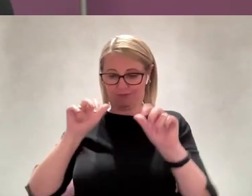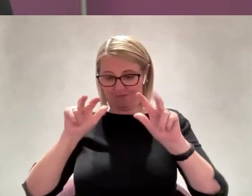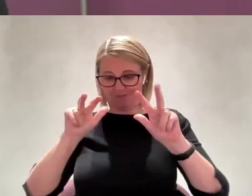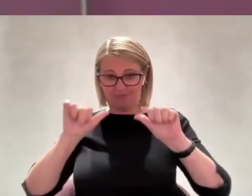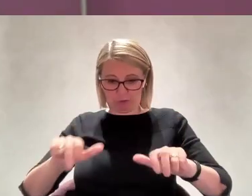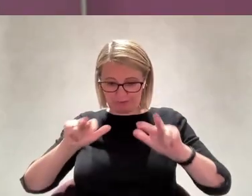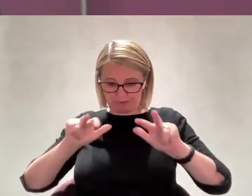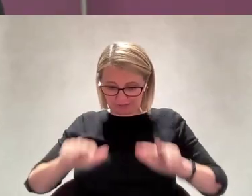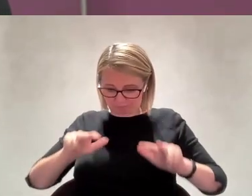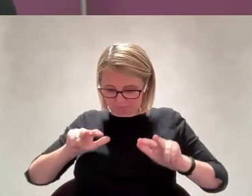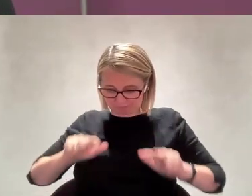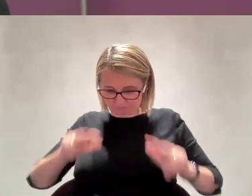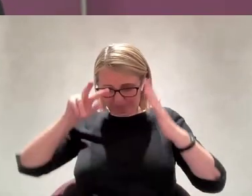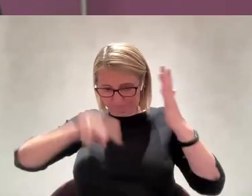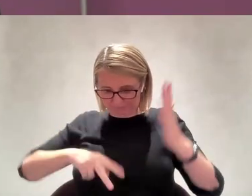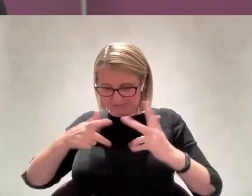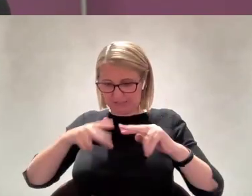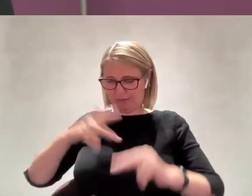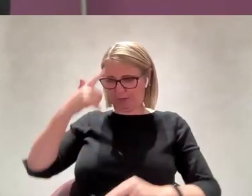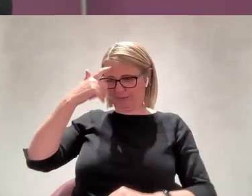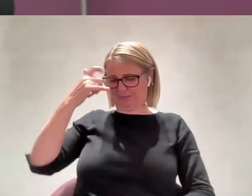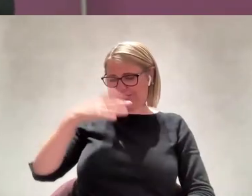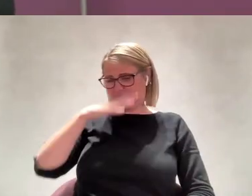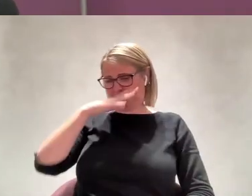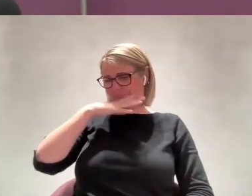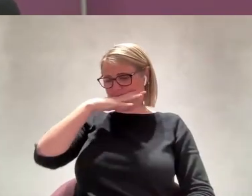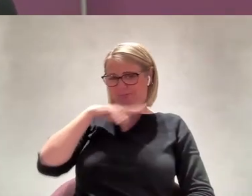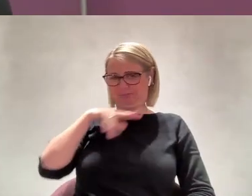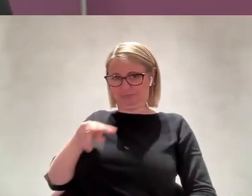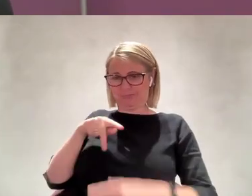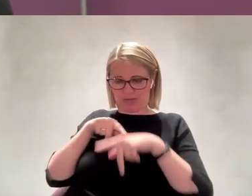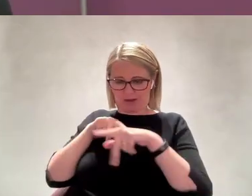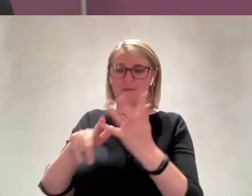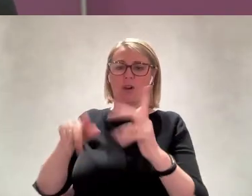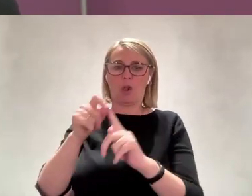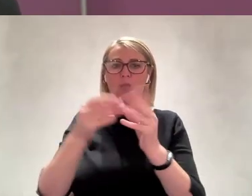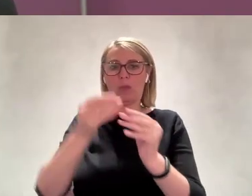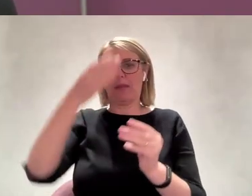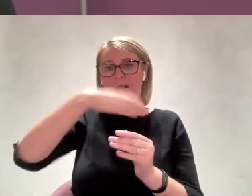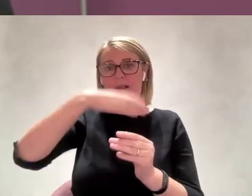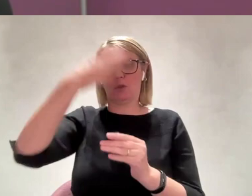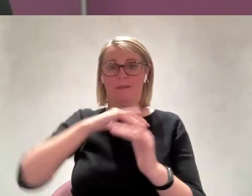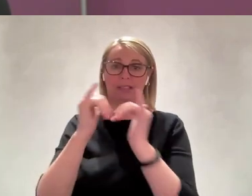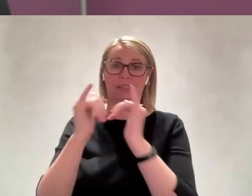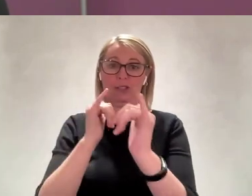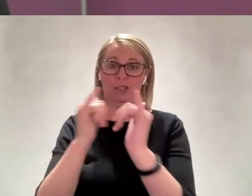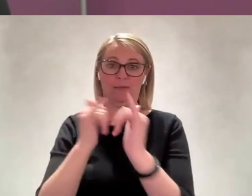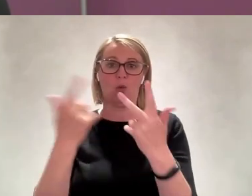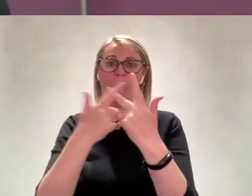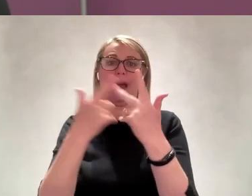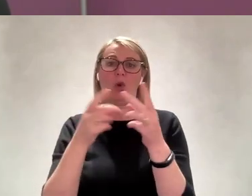And if you are suspicious about something, following that up with a face-to-face interview or some other way